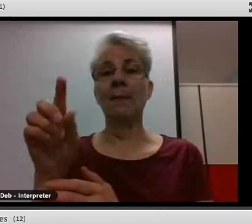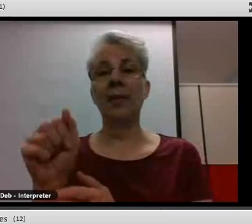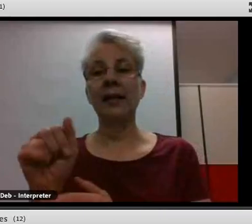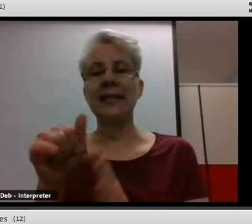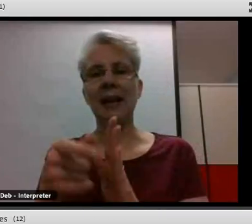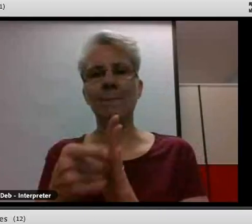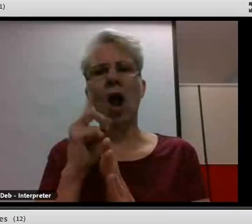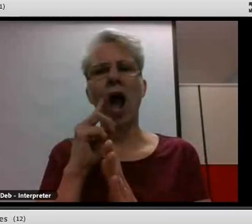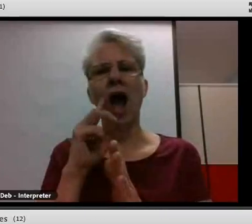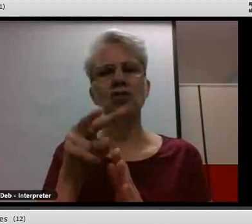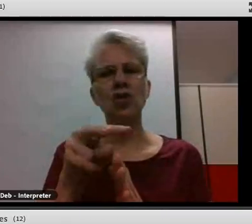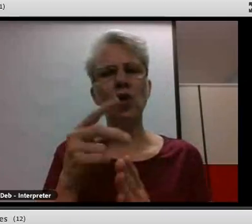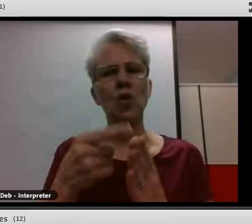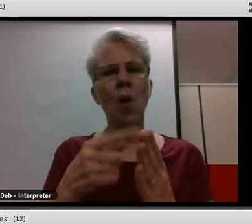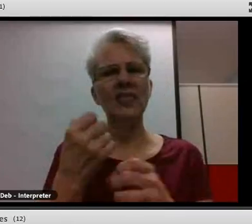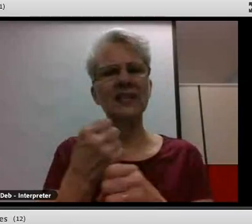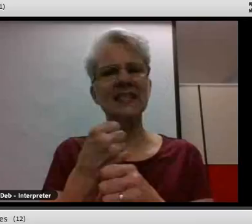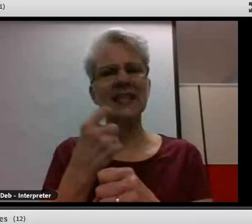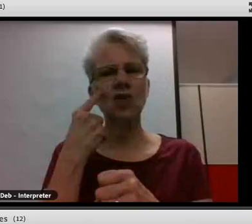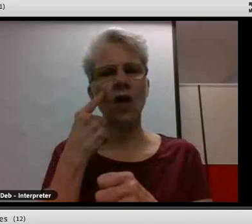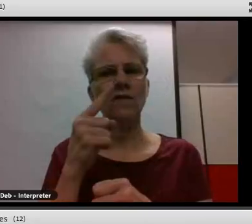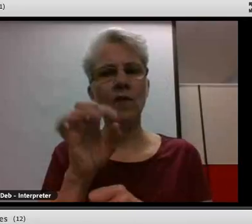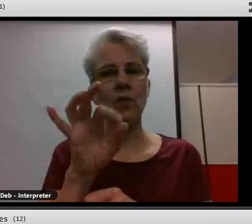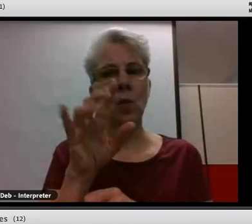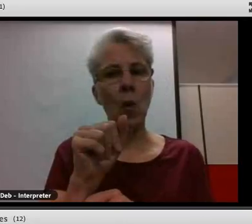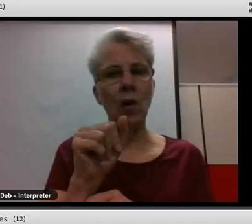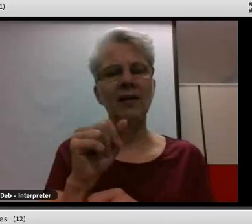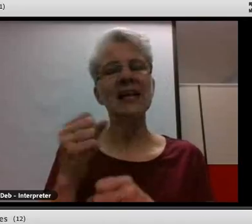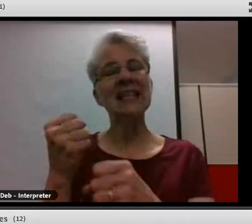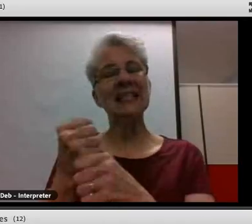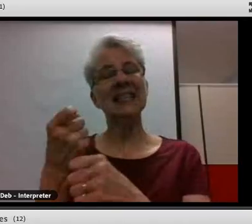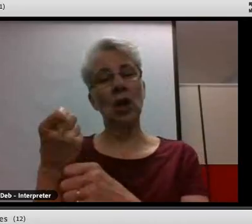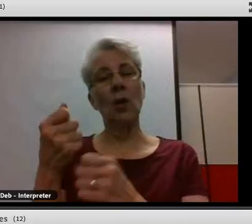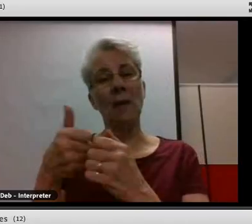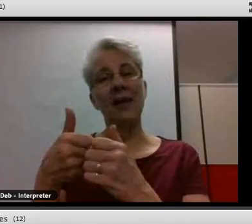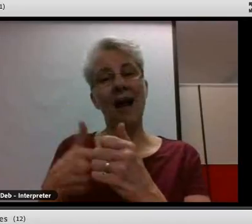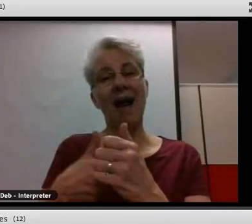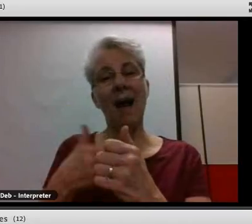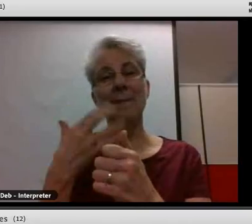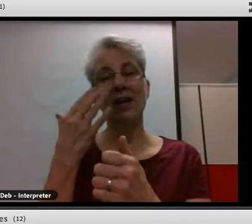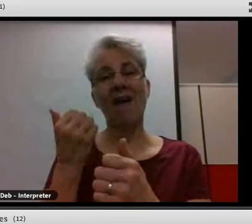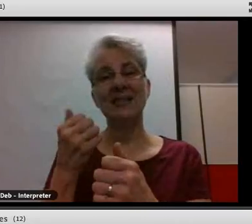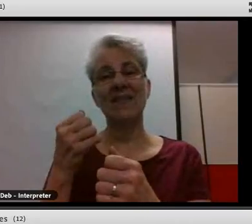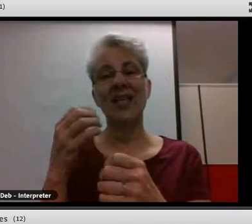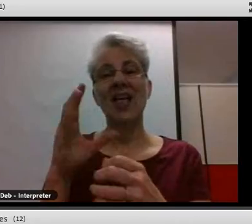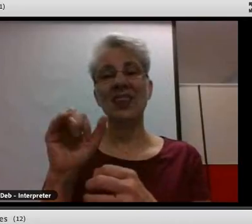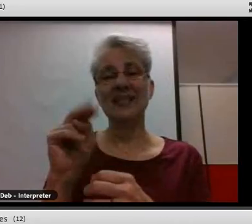or a vision issue that they don't disclose, so it could be that there's somebody with a disability